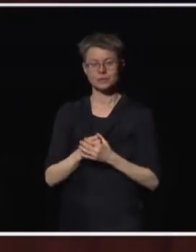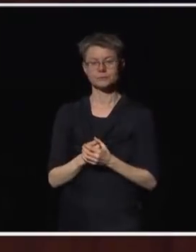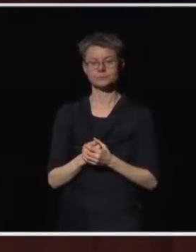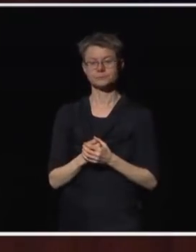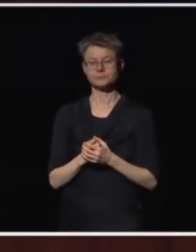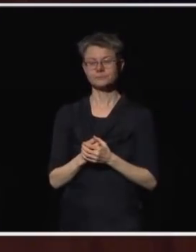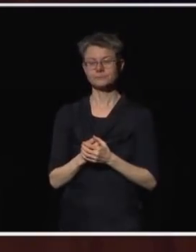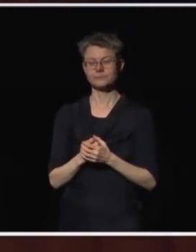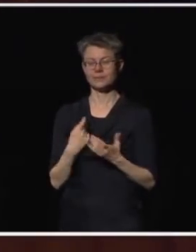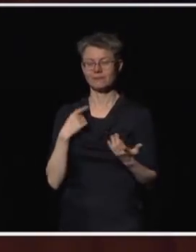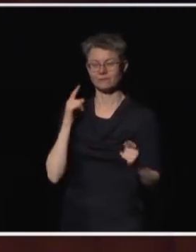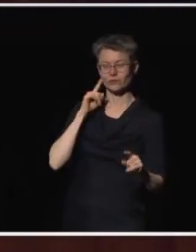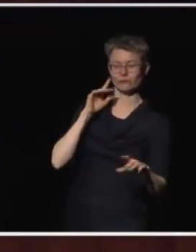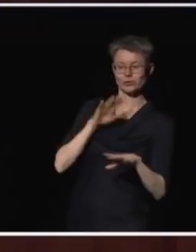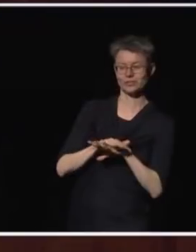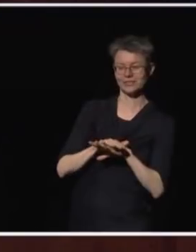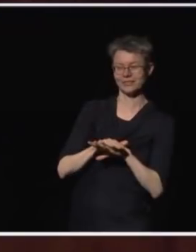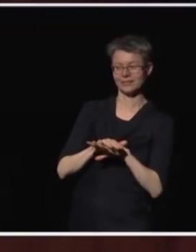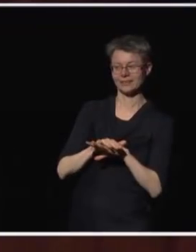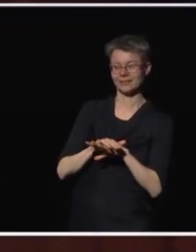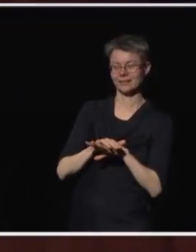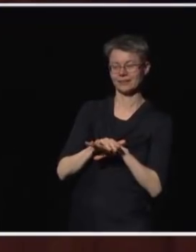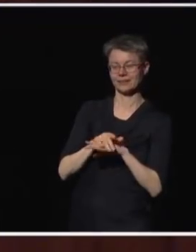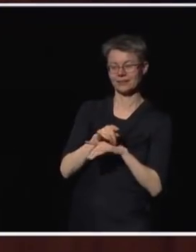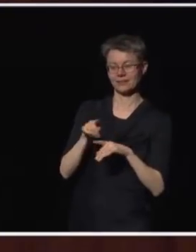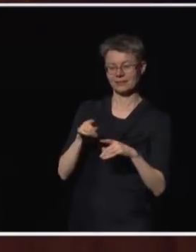this confusion over this increasing lack of empathy